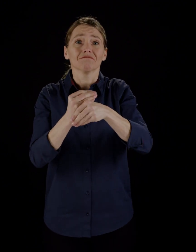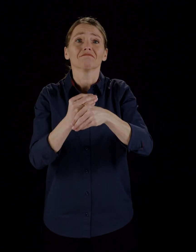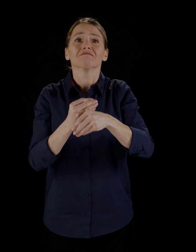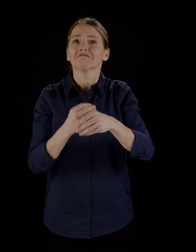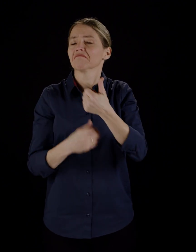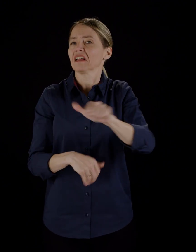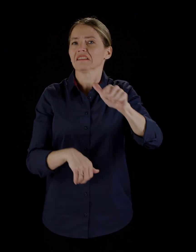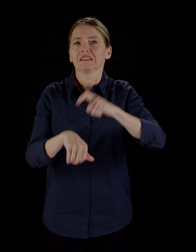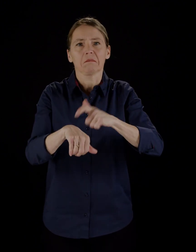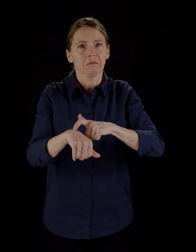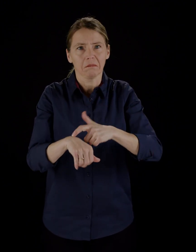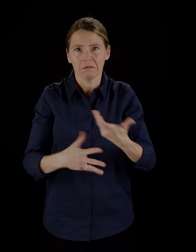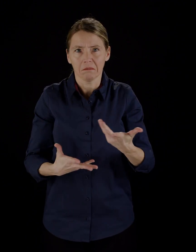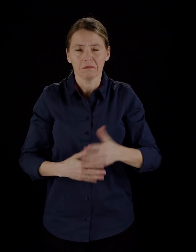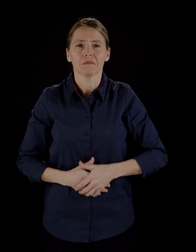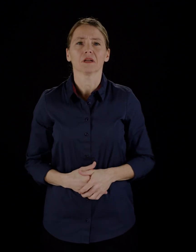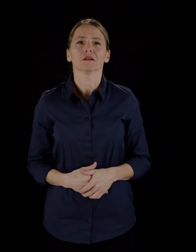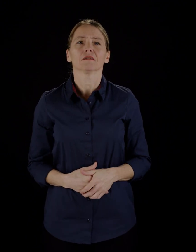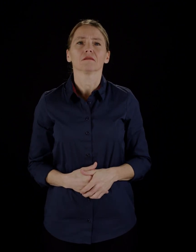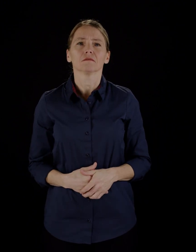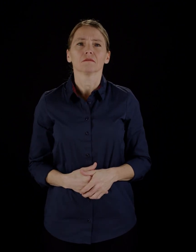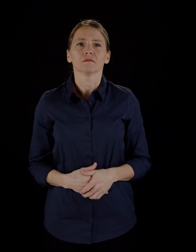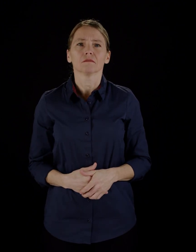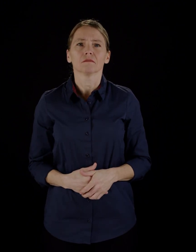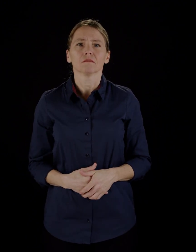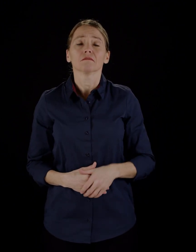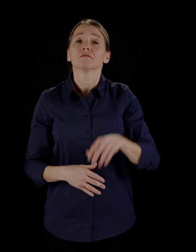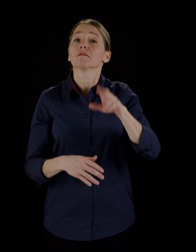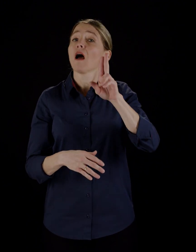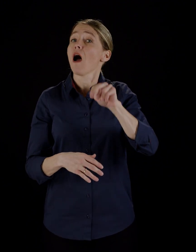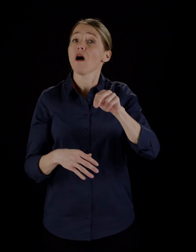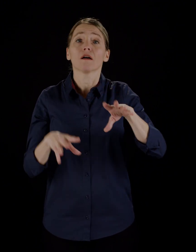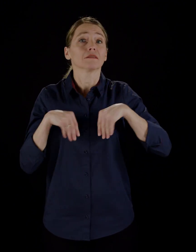or any other violation that each service provider identifies.